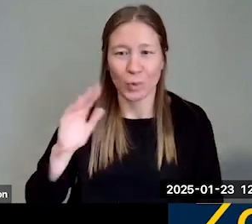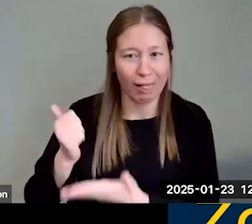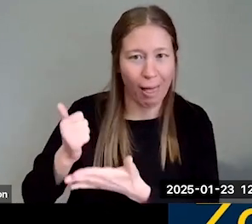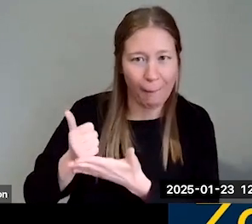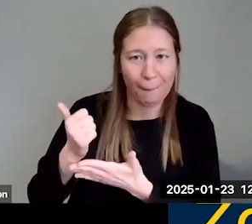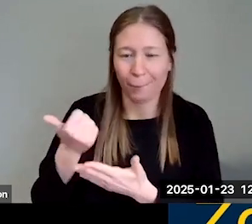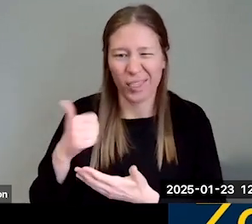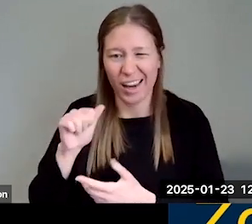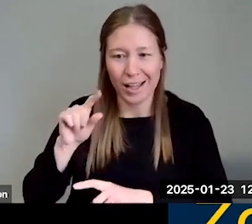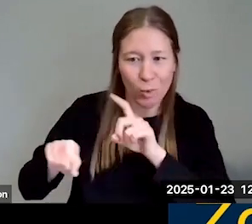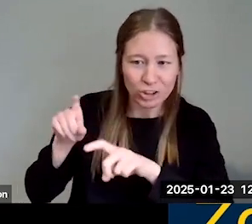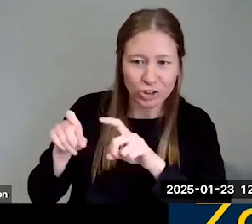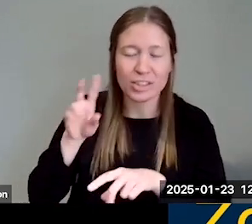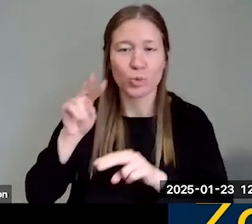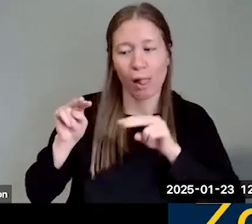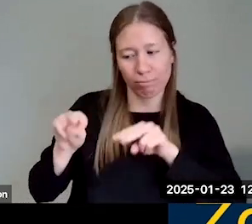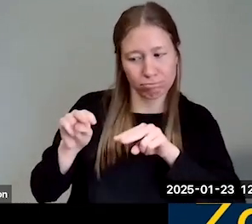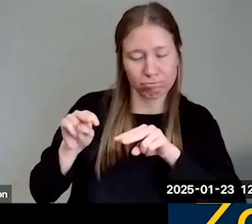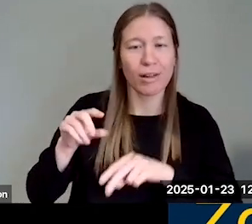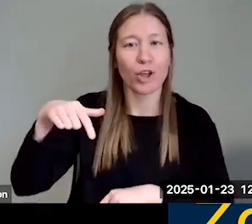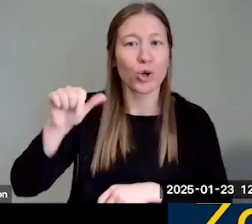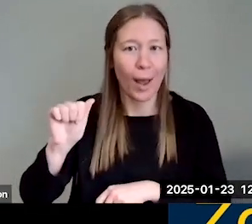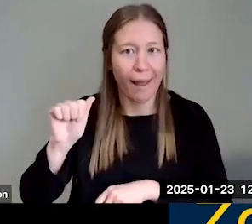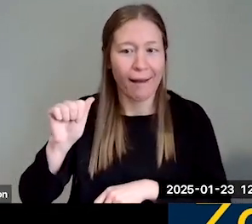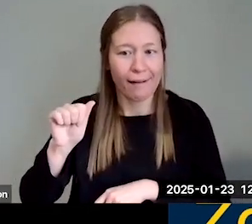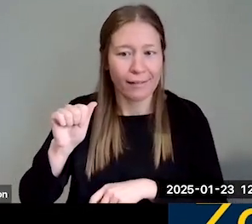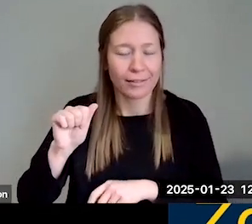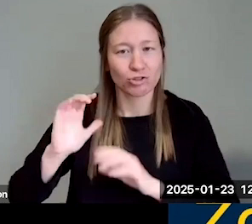and we'll also be monitoring our Q&A feature as well.